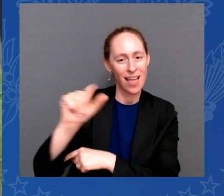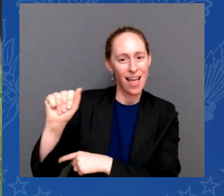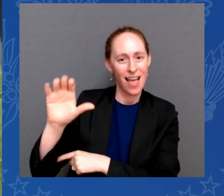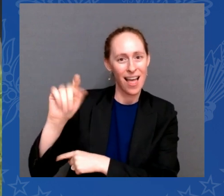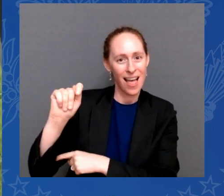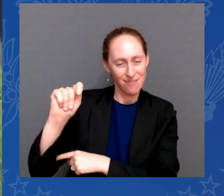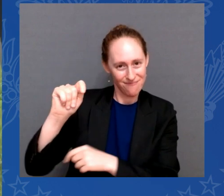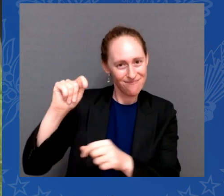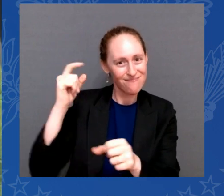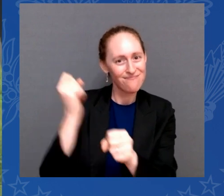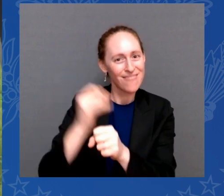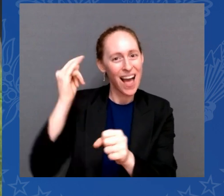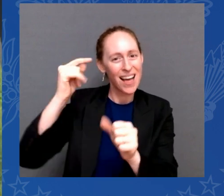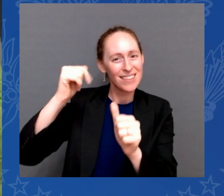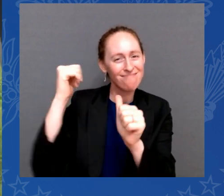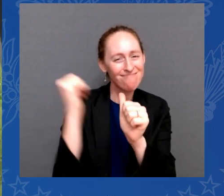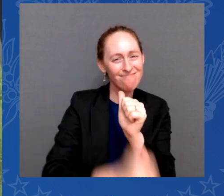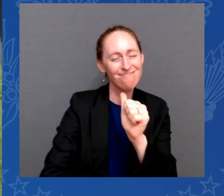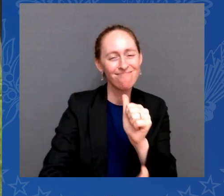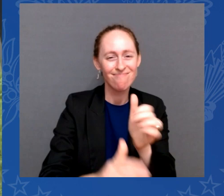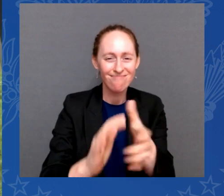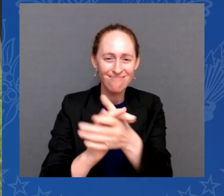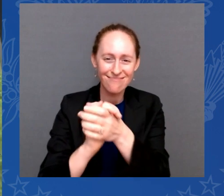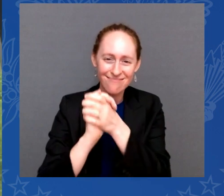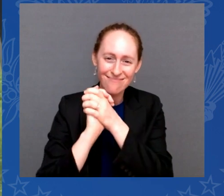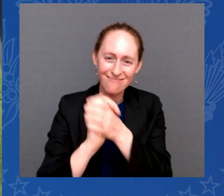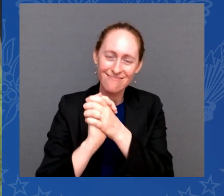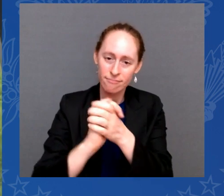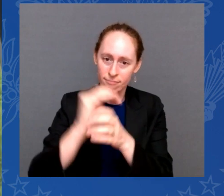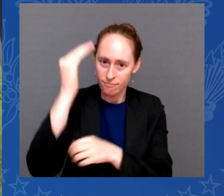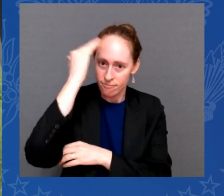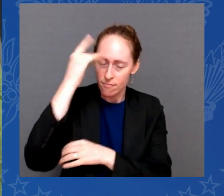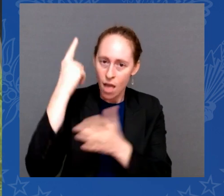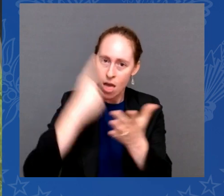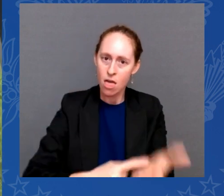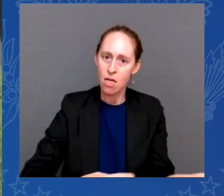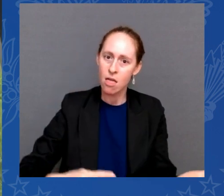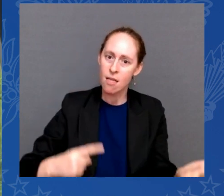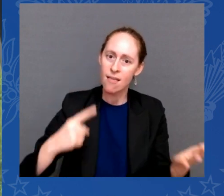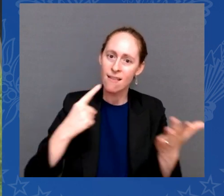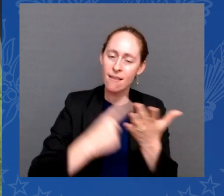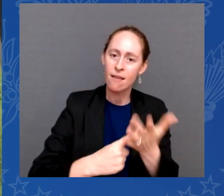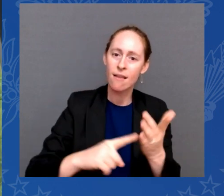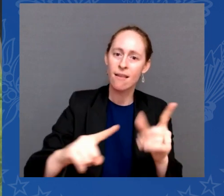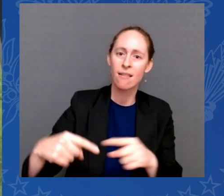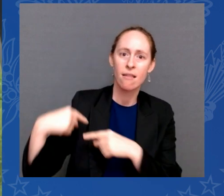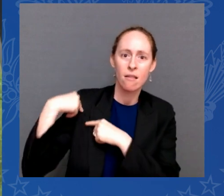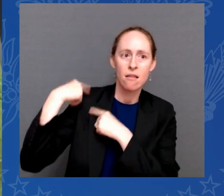And the fact is that it's a very important day for veterans, their survivors, their family members.